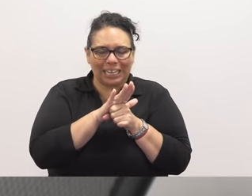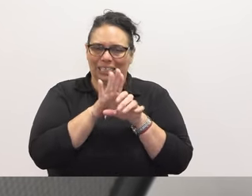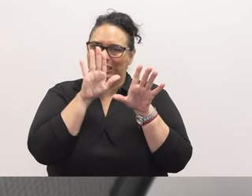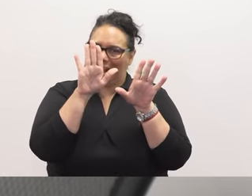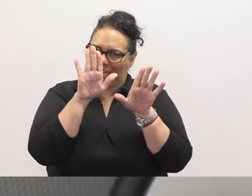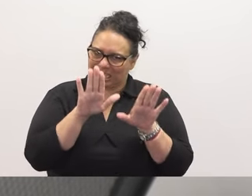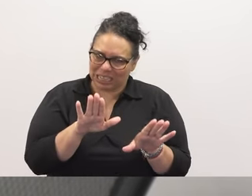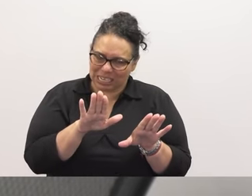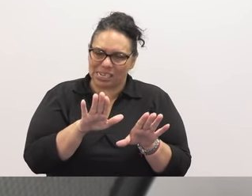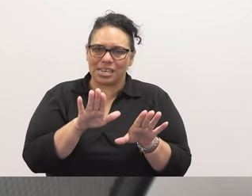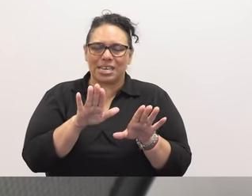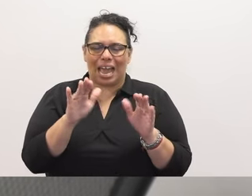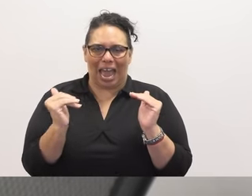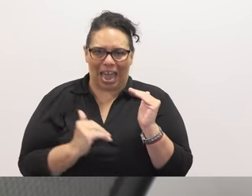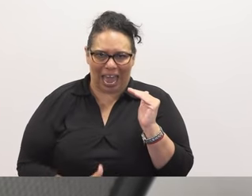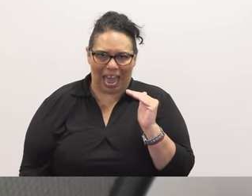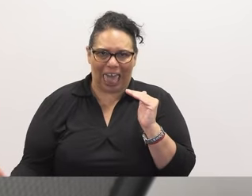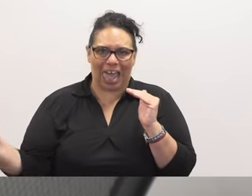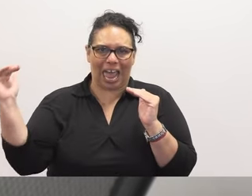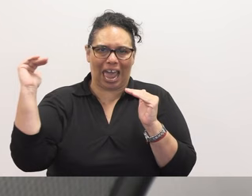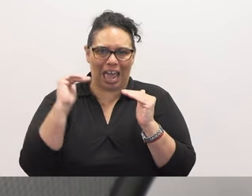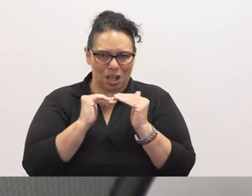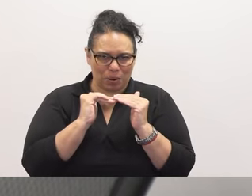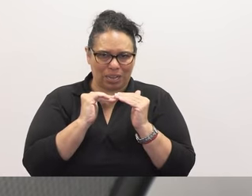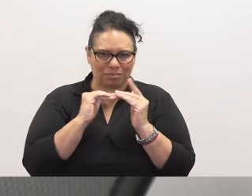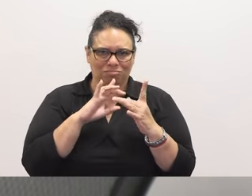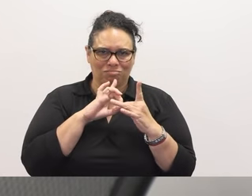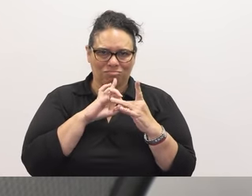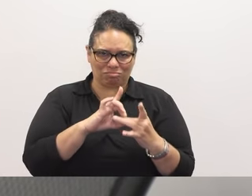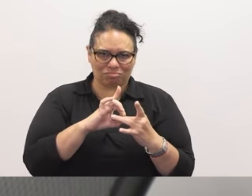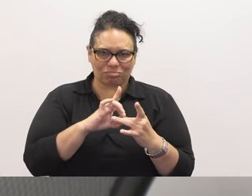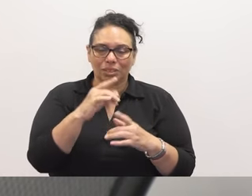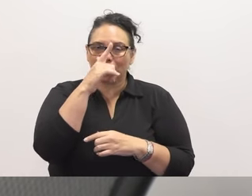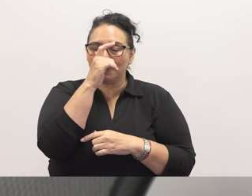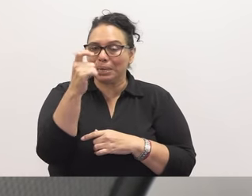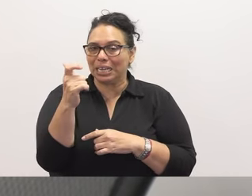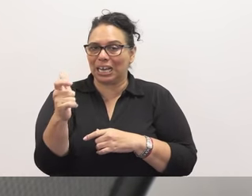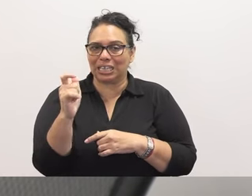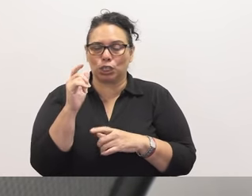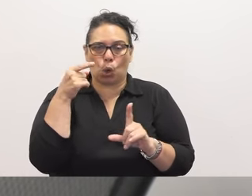and equity, it has to go together because our goal is to have our children reading